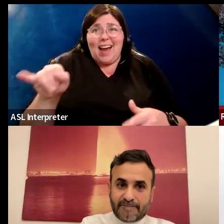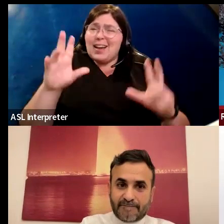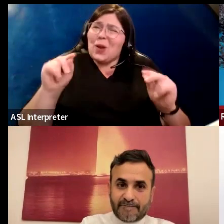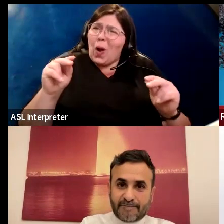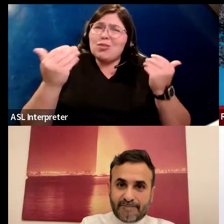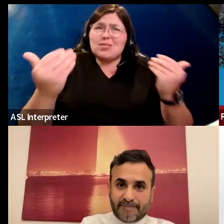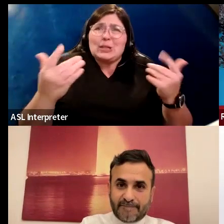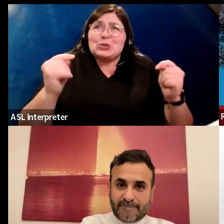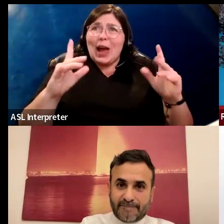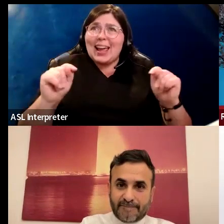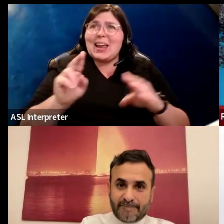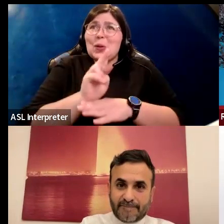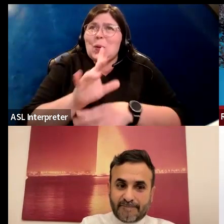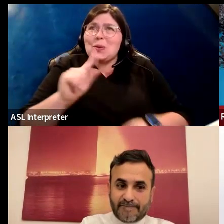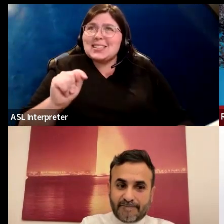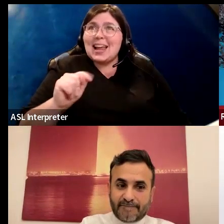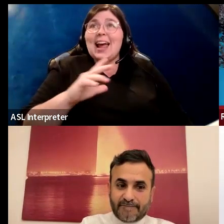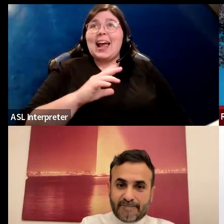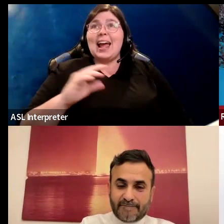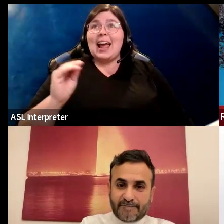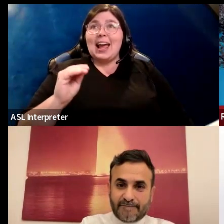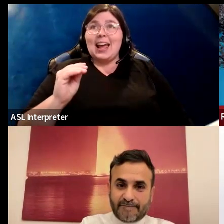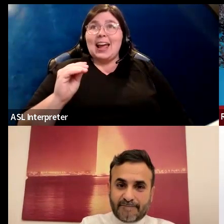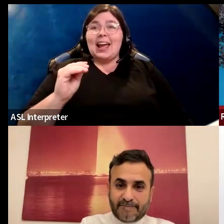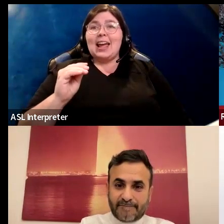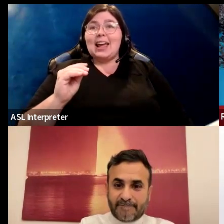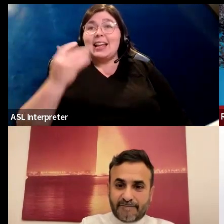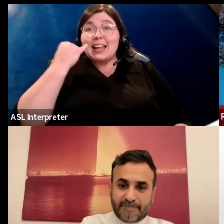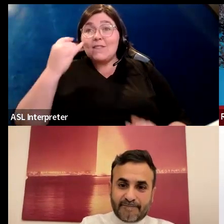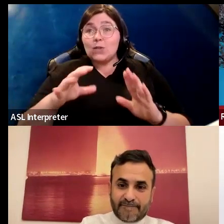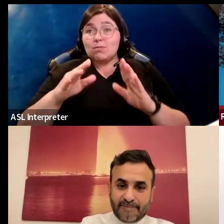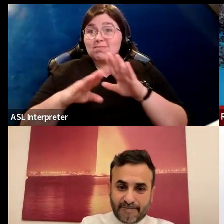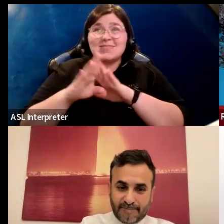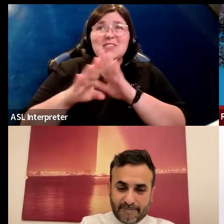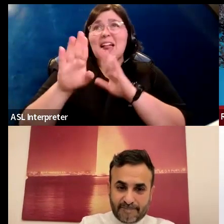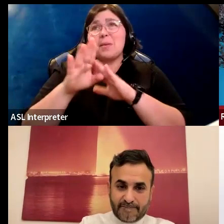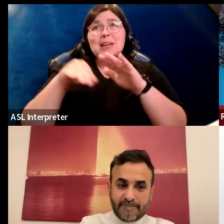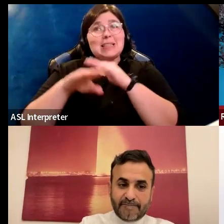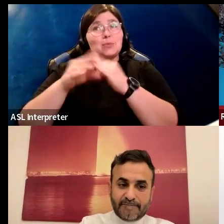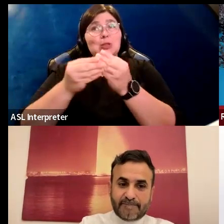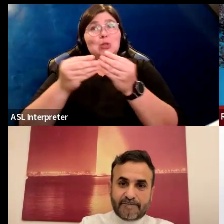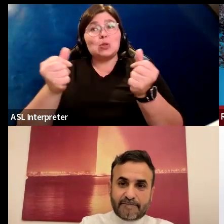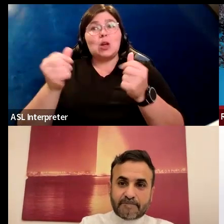And also, develop accessible solution using it. I've also left my email in the chat,